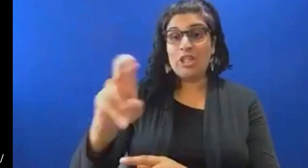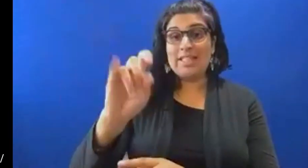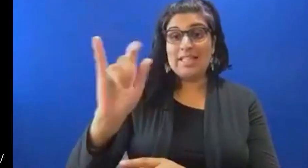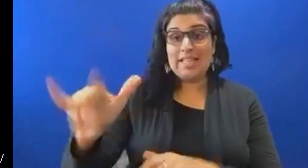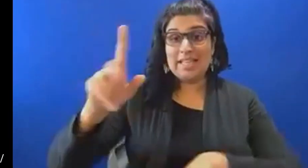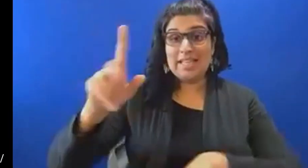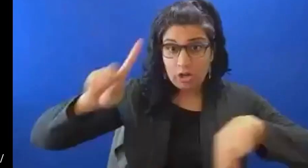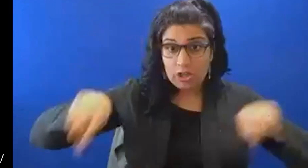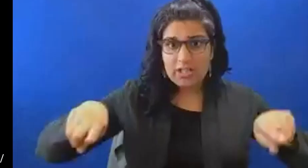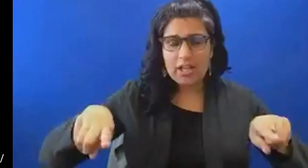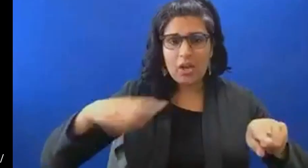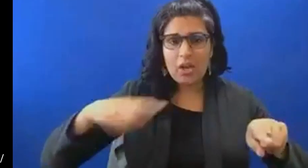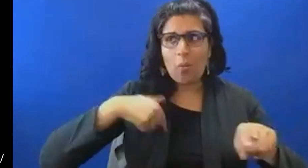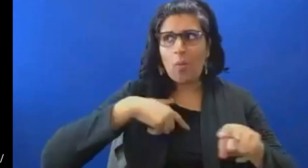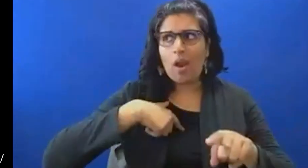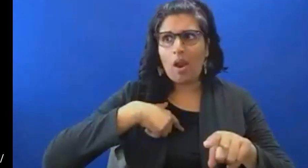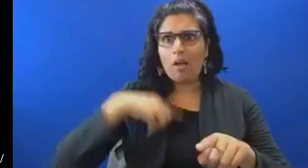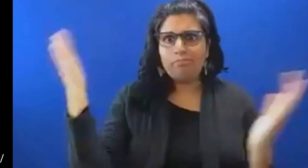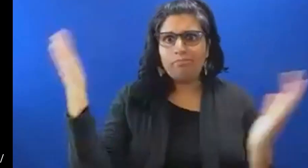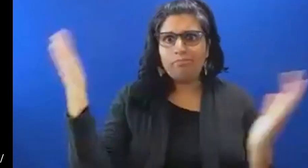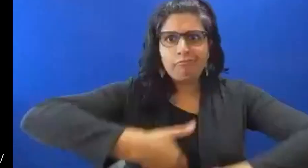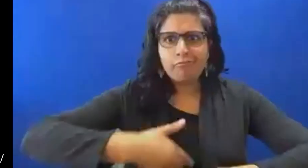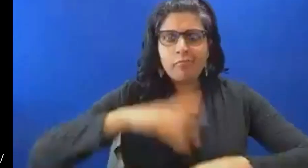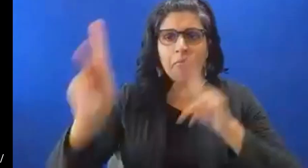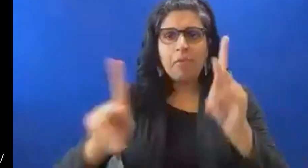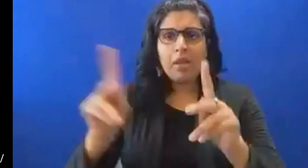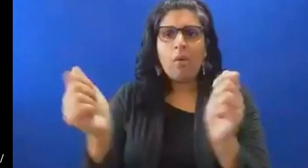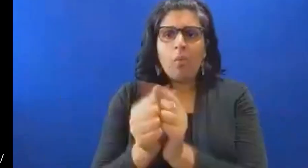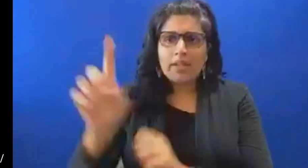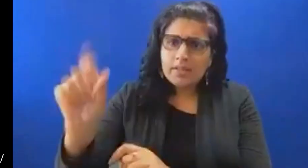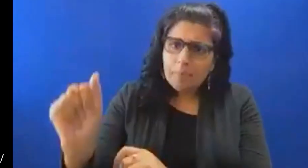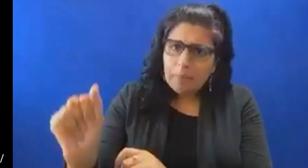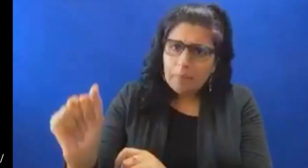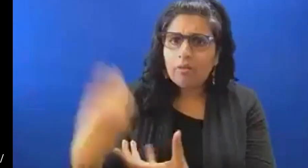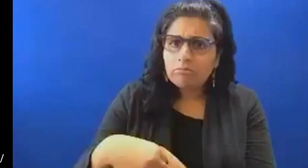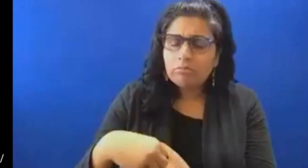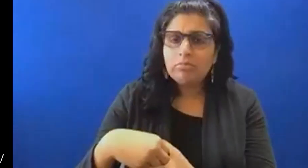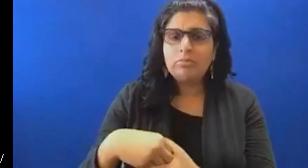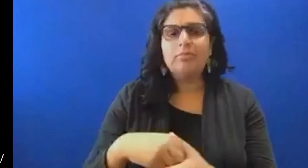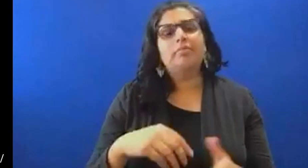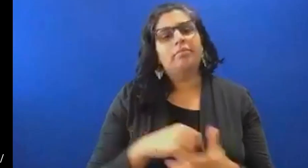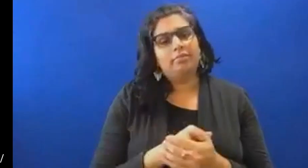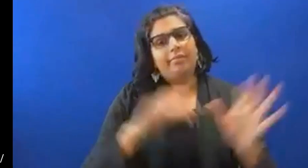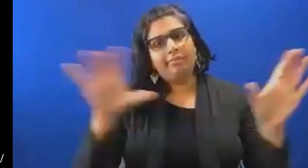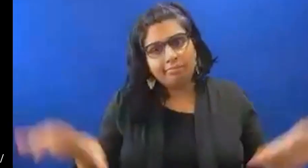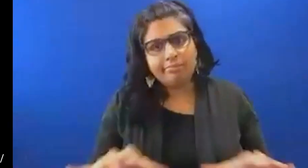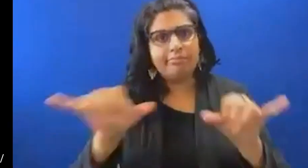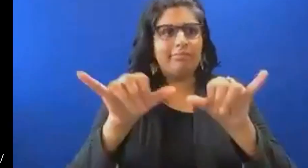missing people with disabilities in that conversation, and then also, of course, in the action and the systemic change needed in our workplaces.